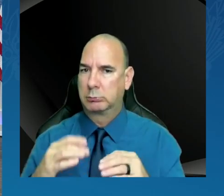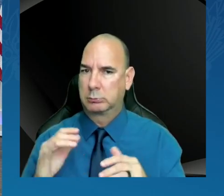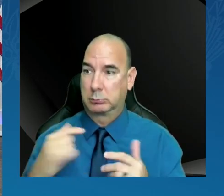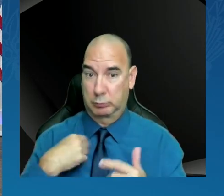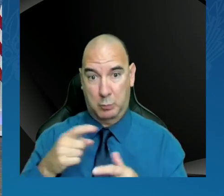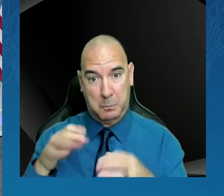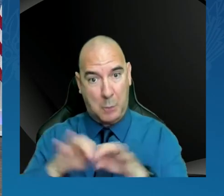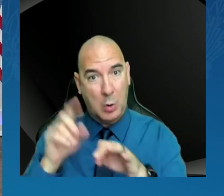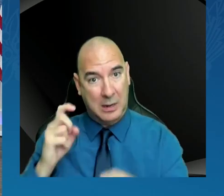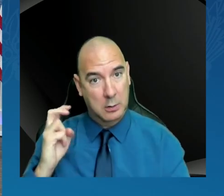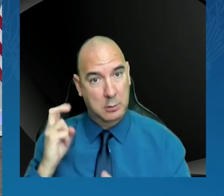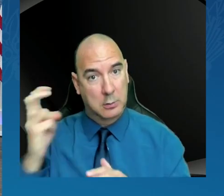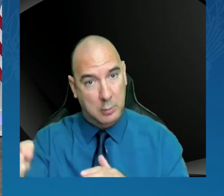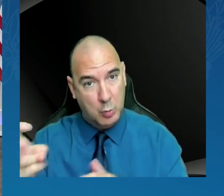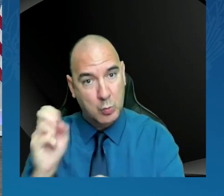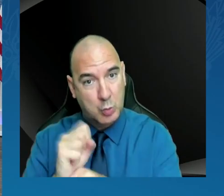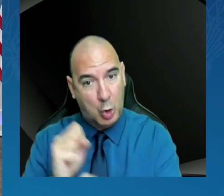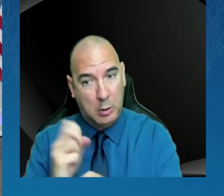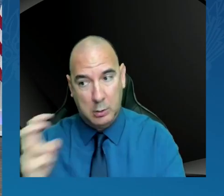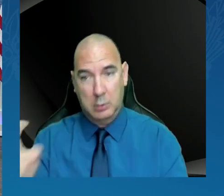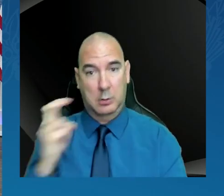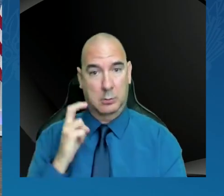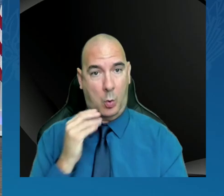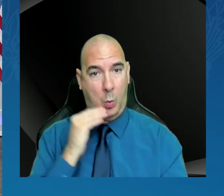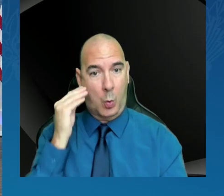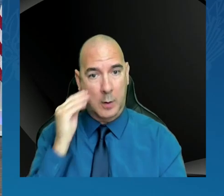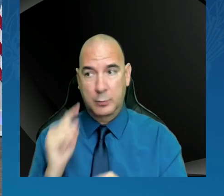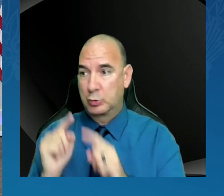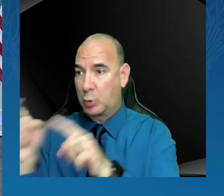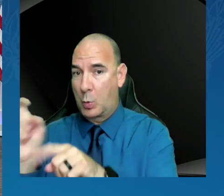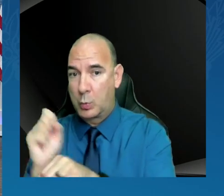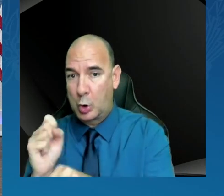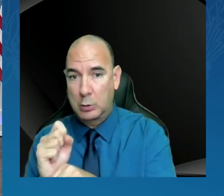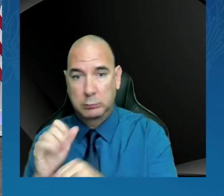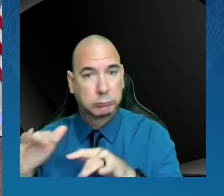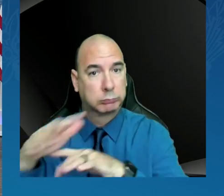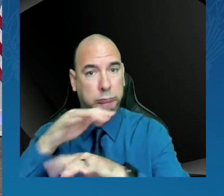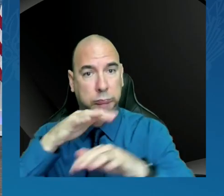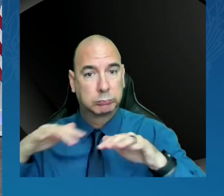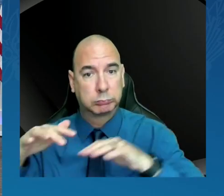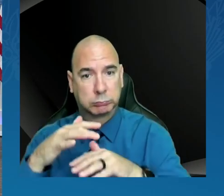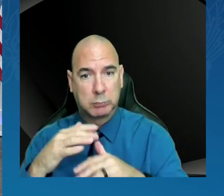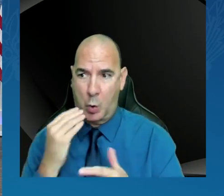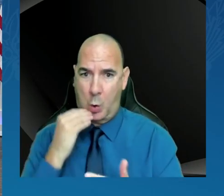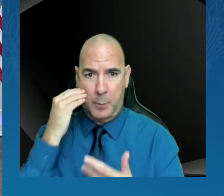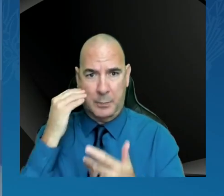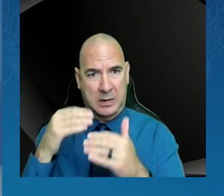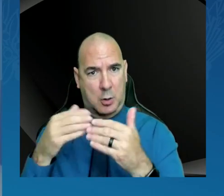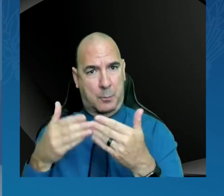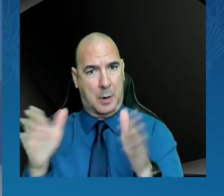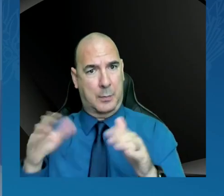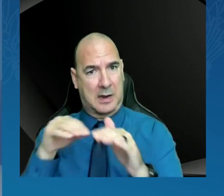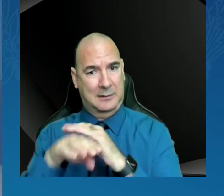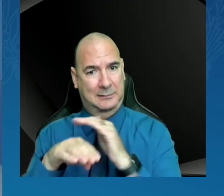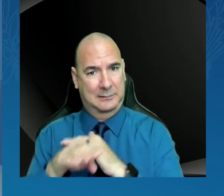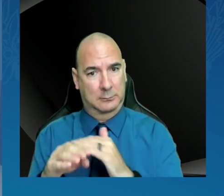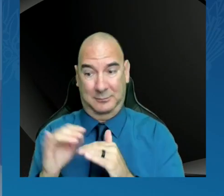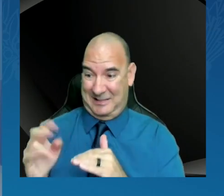So we have expanded access to transportation, including what we need to invest in public transit, understanding that the infrastructure